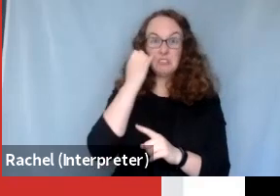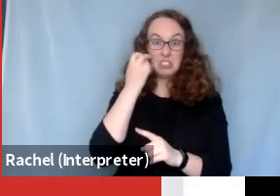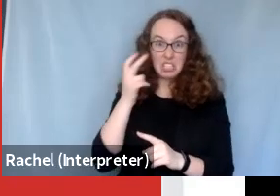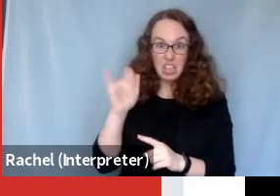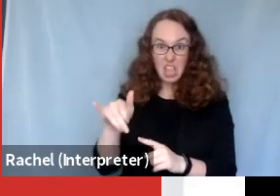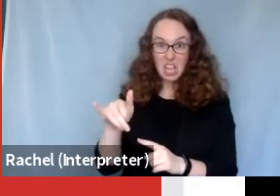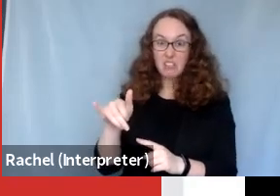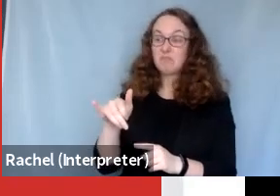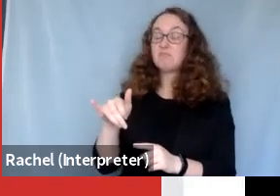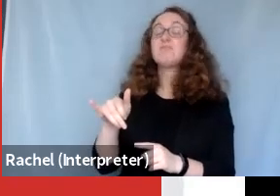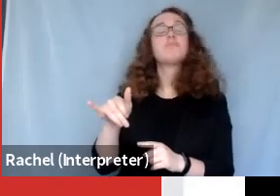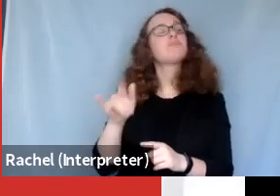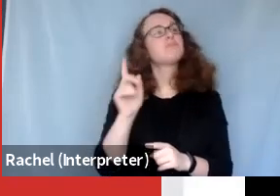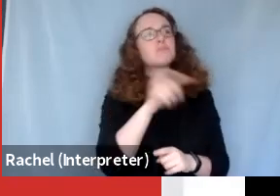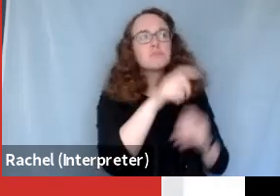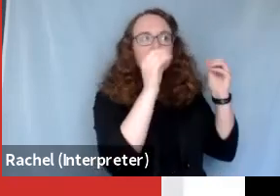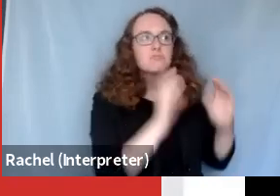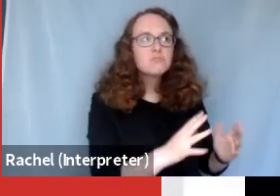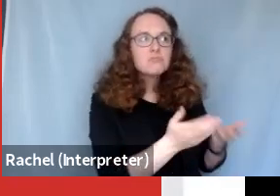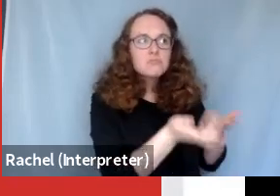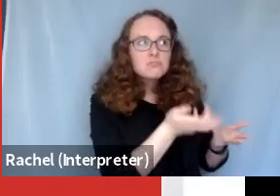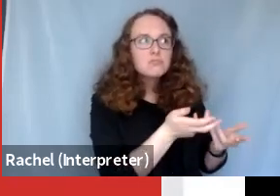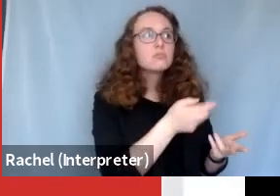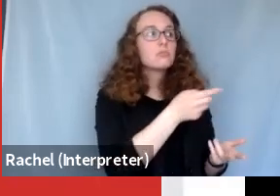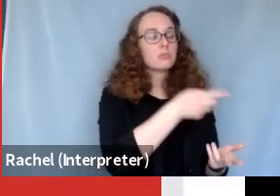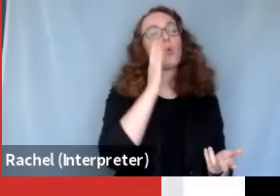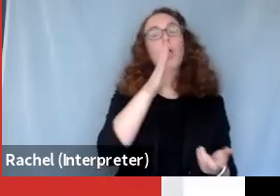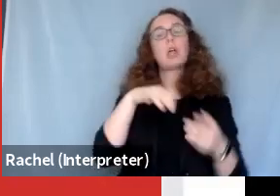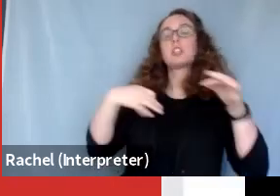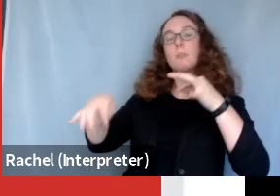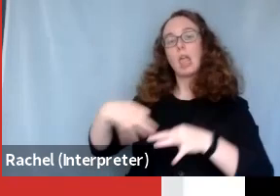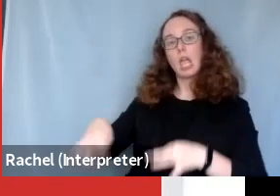and they'll give you direction on how to get that stuff.